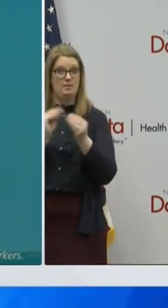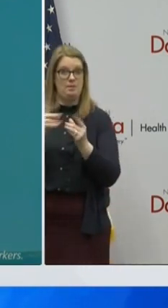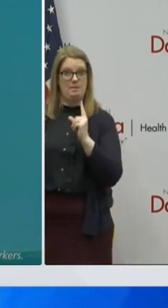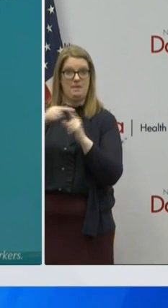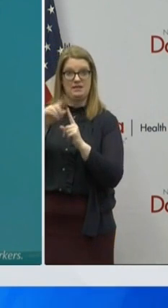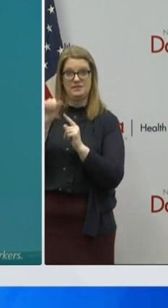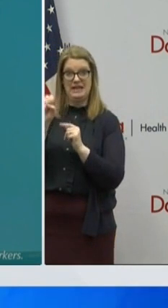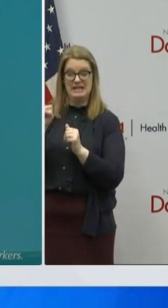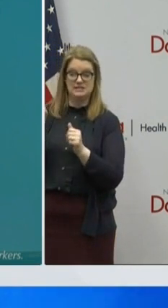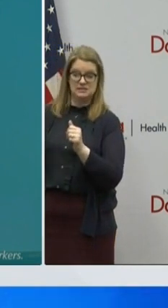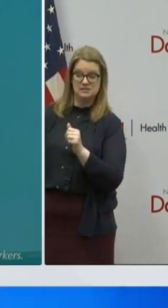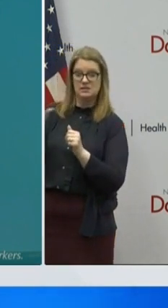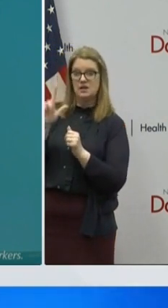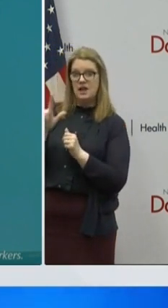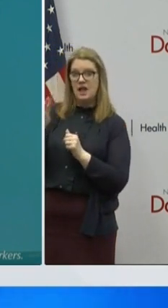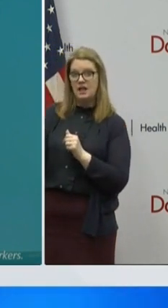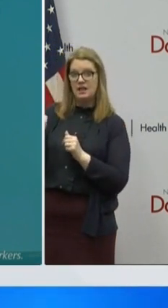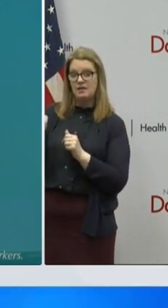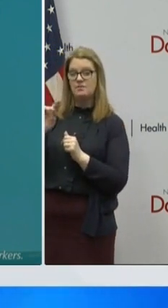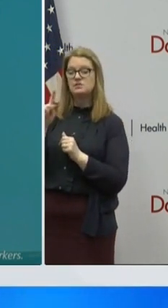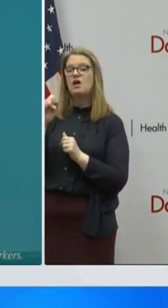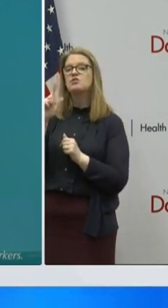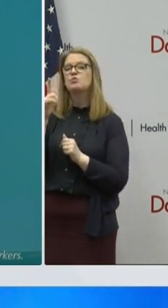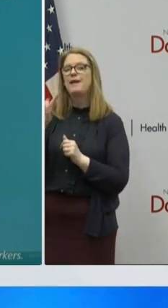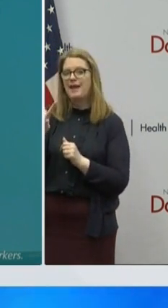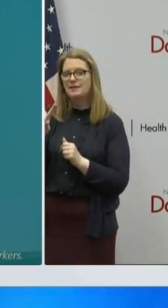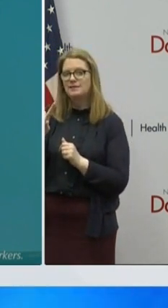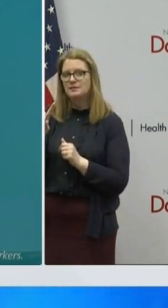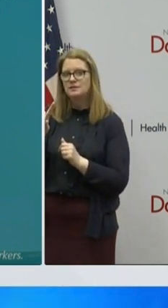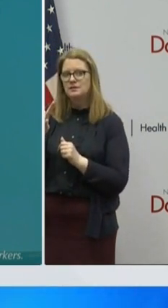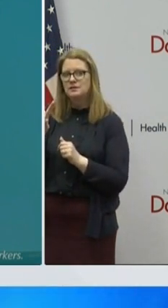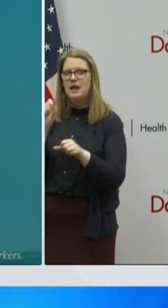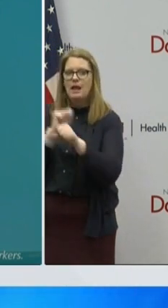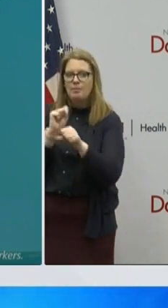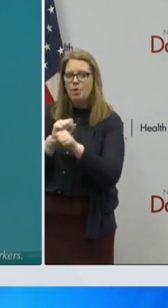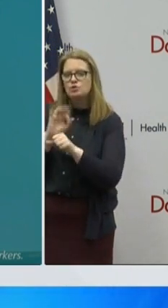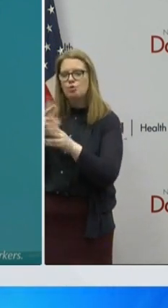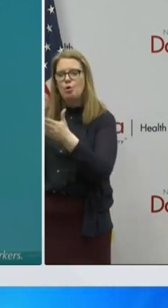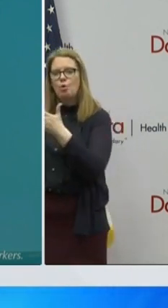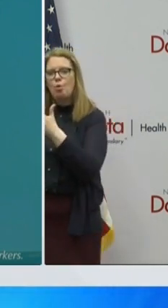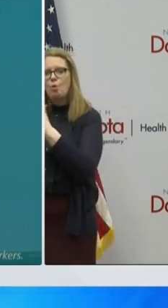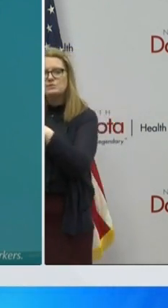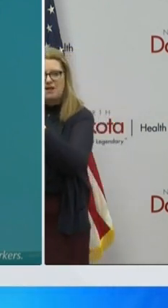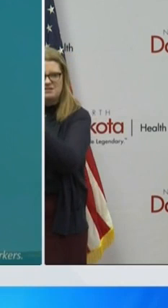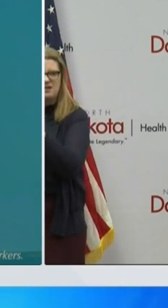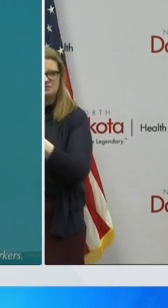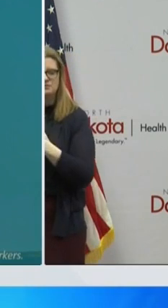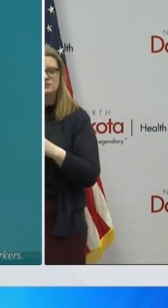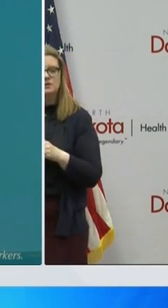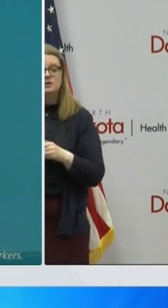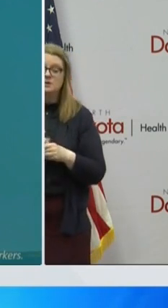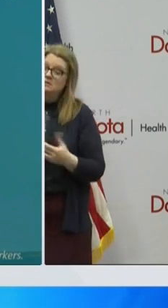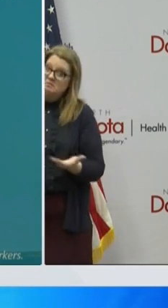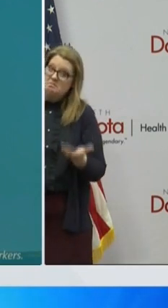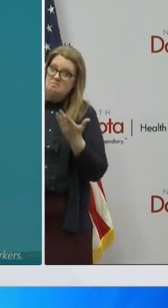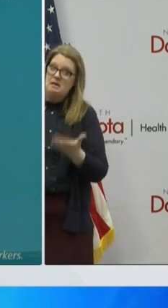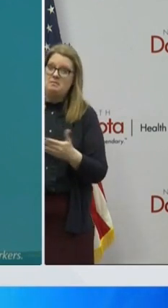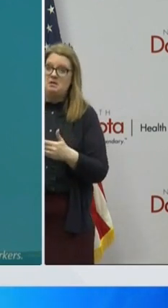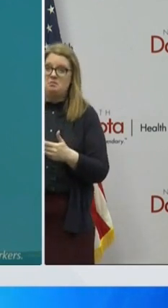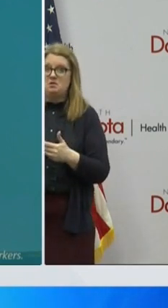RESULT OF THE OUTSIDE TESTING DONE LIKE IN ALLTRUE. SO 128 IS THE TOTAL NUMBER OF POSITIVE CASE ASSOCIATED WITH